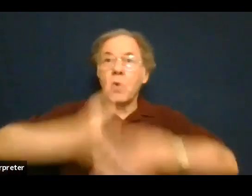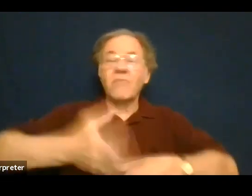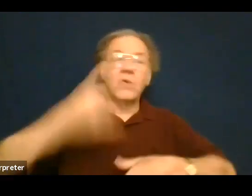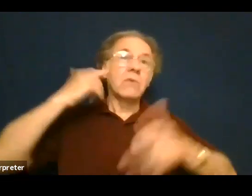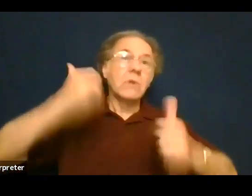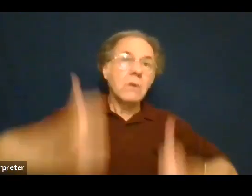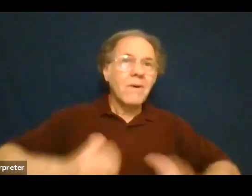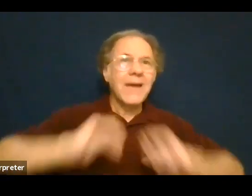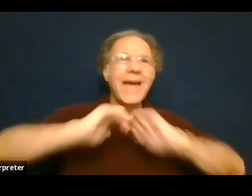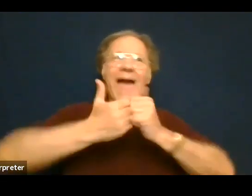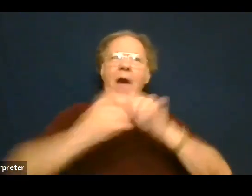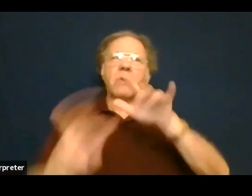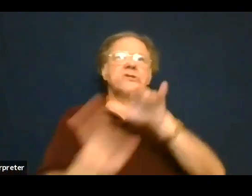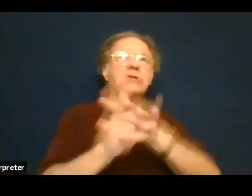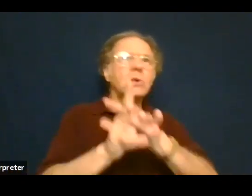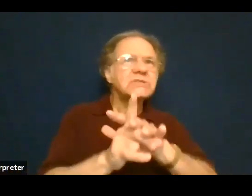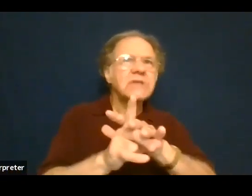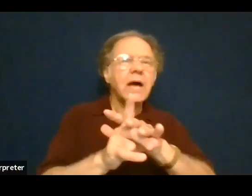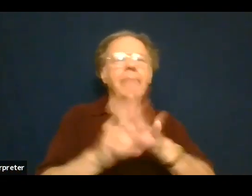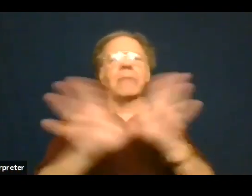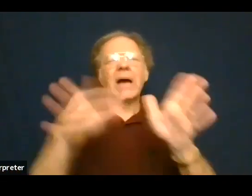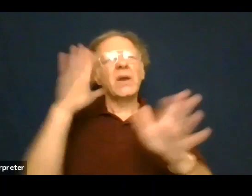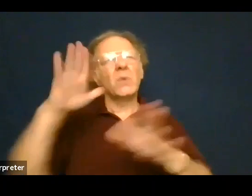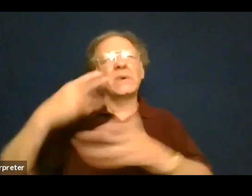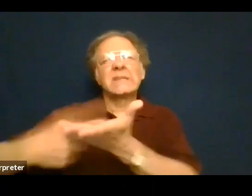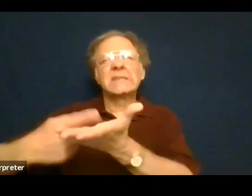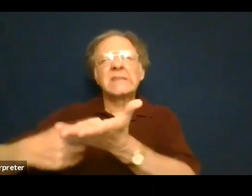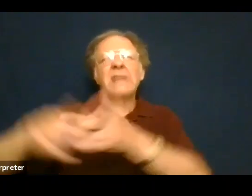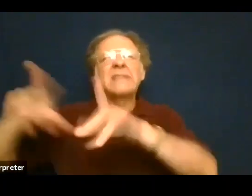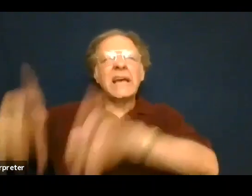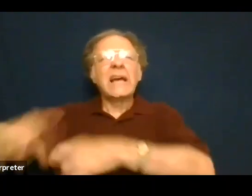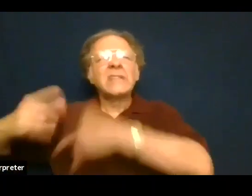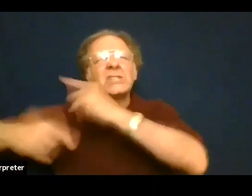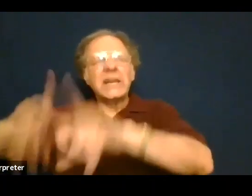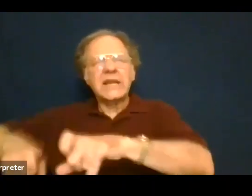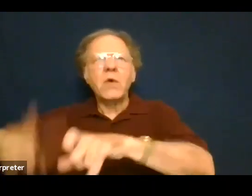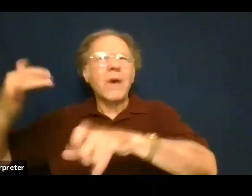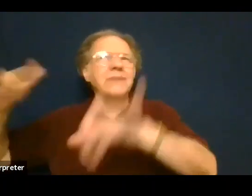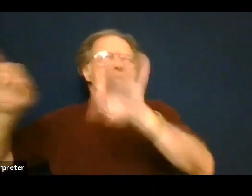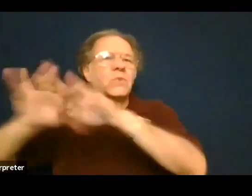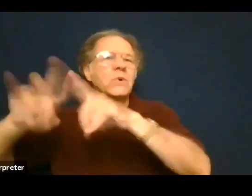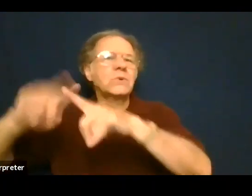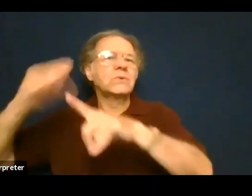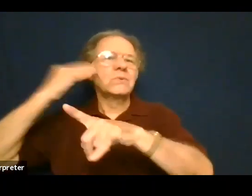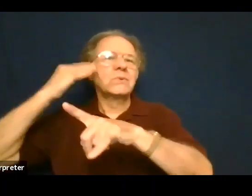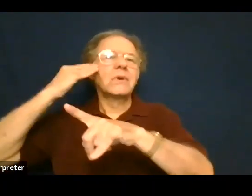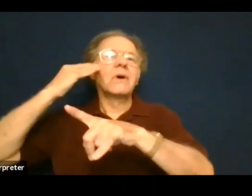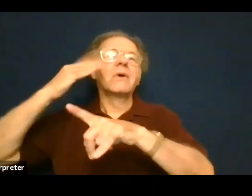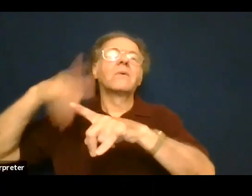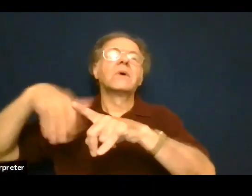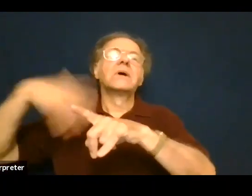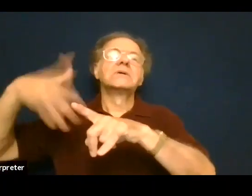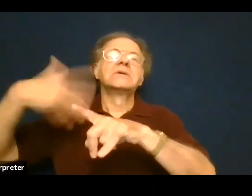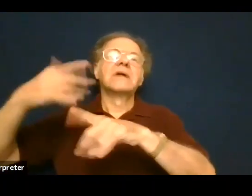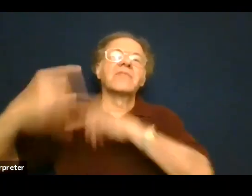I know we'll be talking about genetic testing soon and why it's so important to know the genetic cause for the hearing loss.